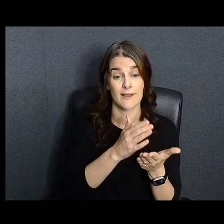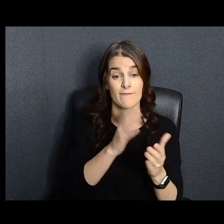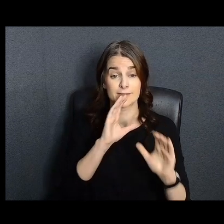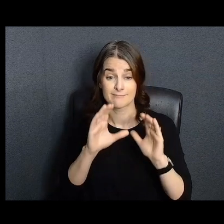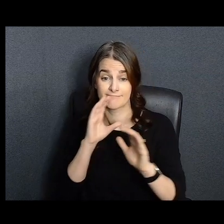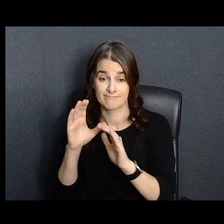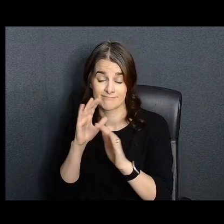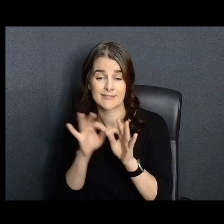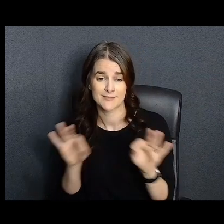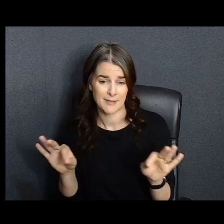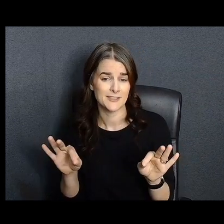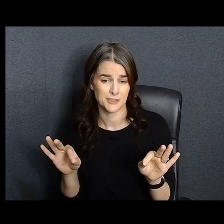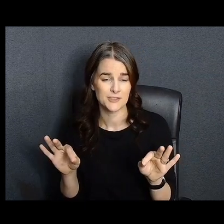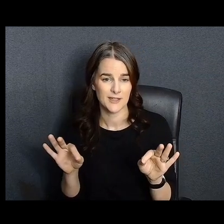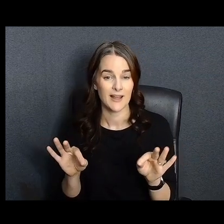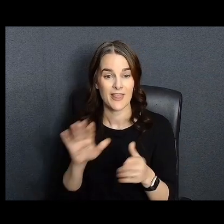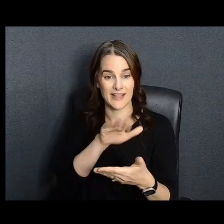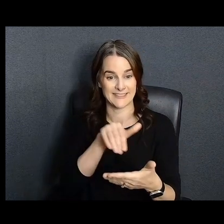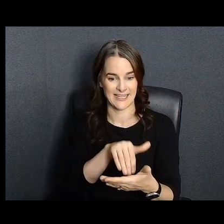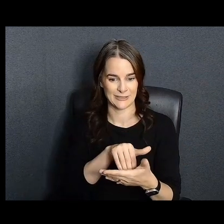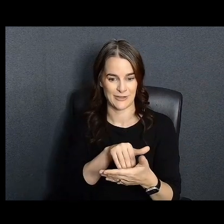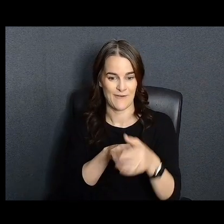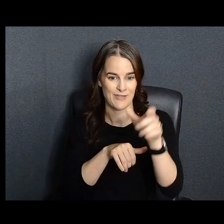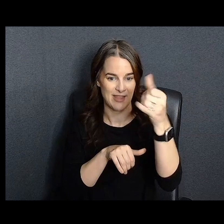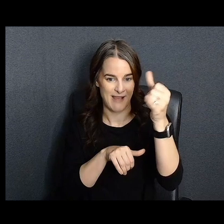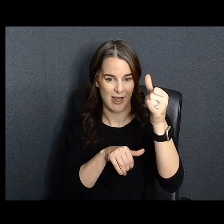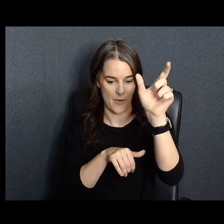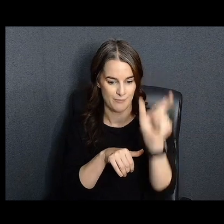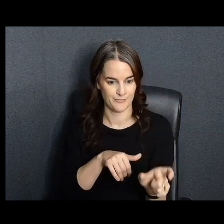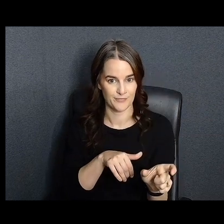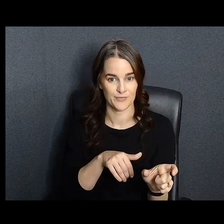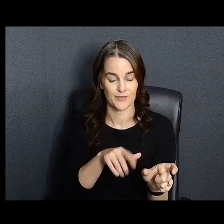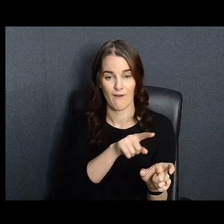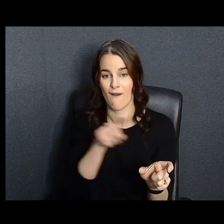The center of the board from the yellow to the orange icons